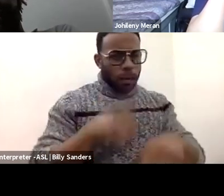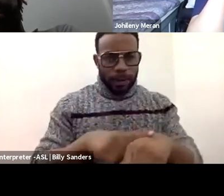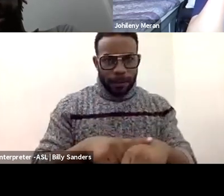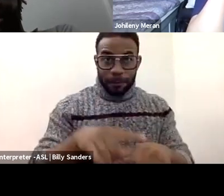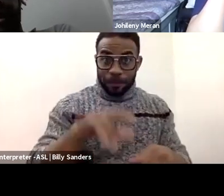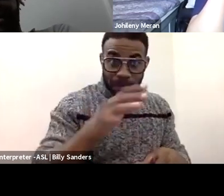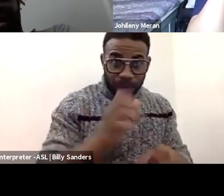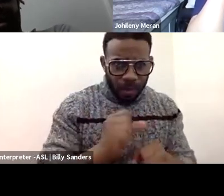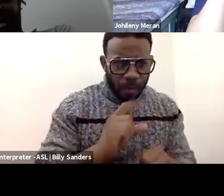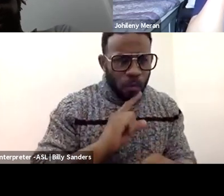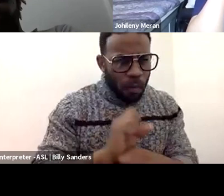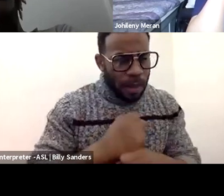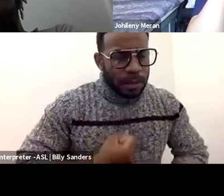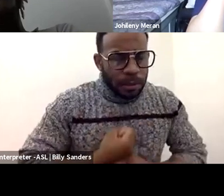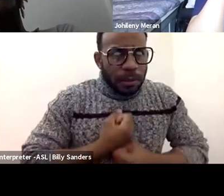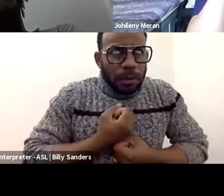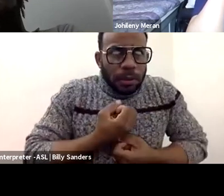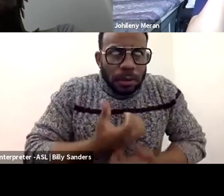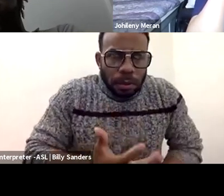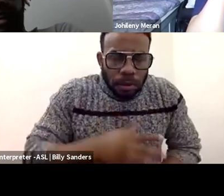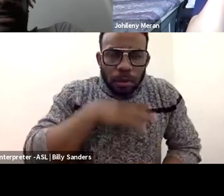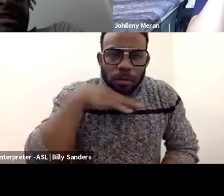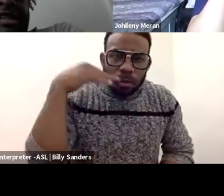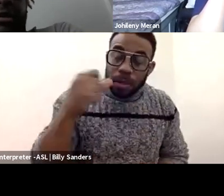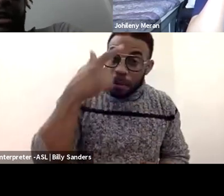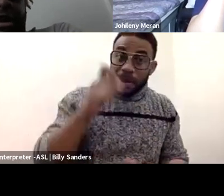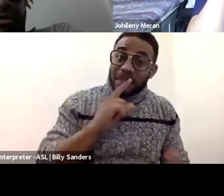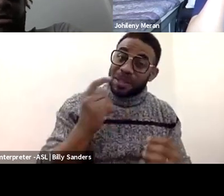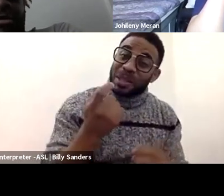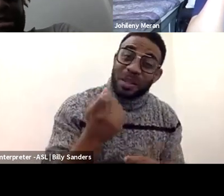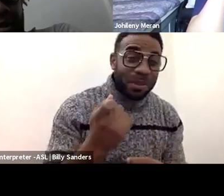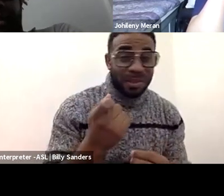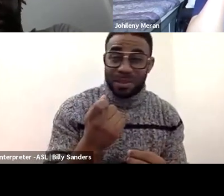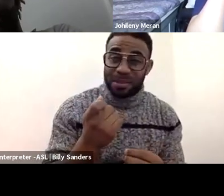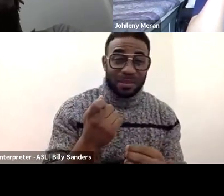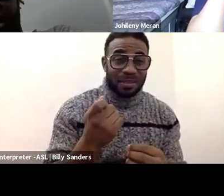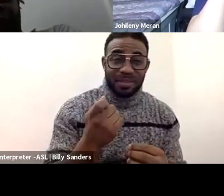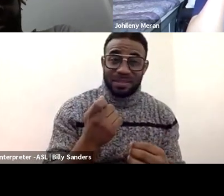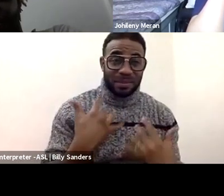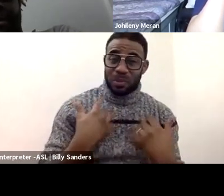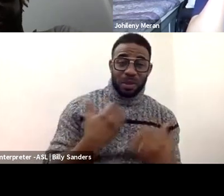can get really exhausting and there is literally no respite. They are wonderful people and